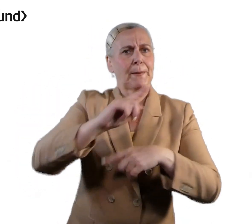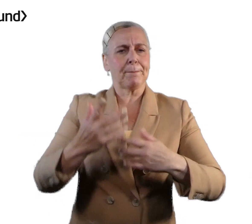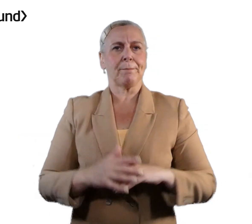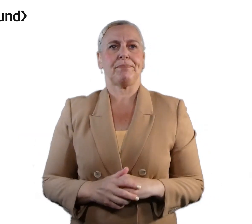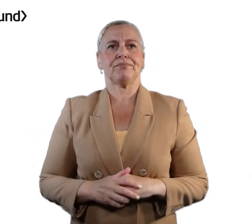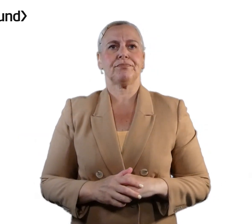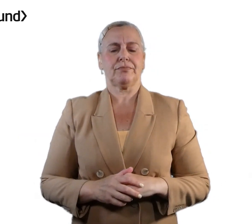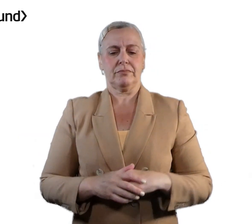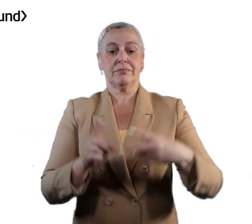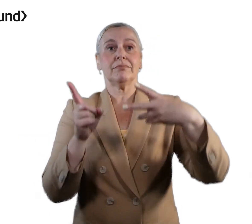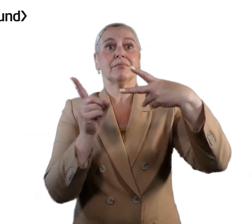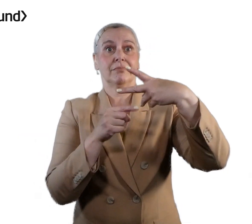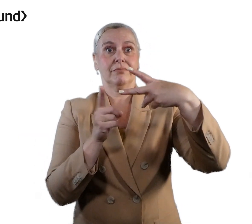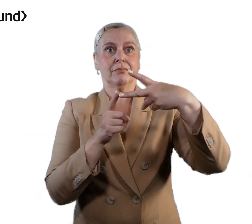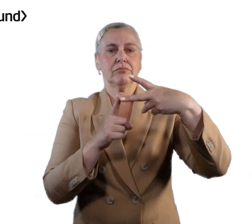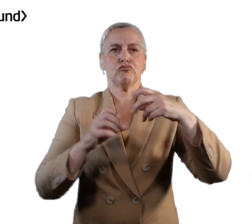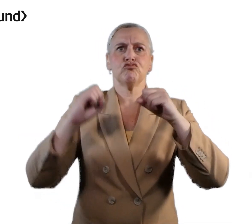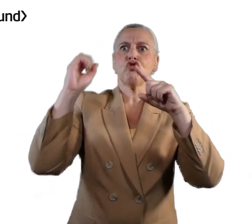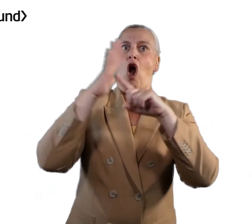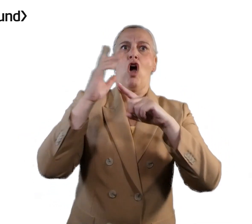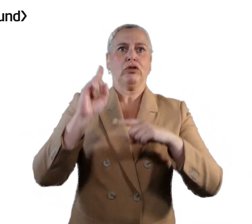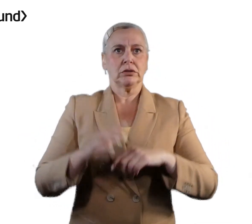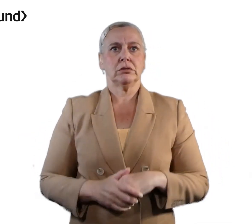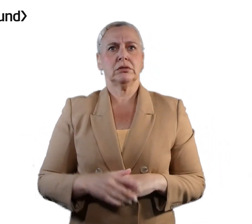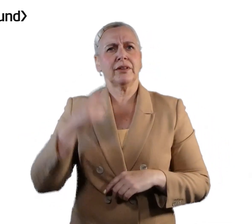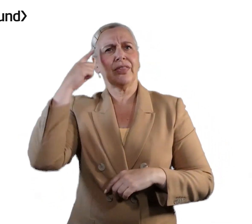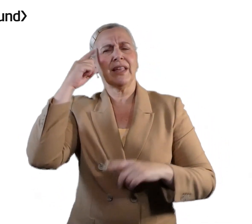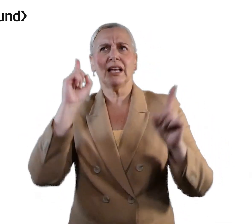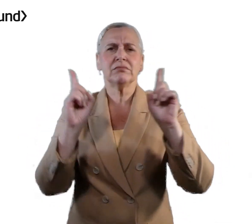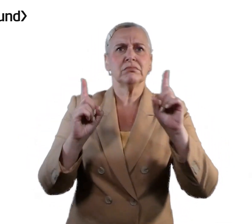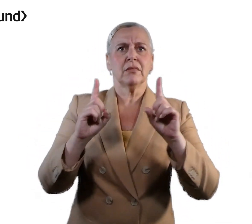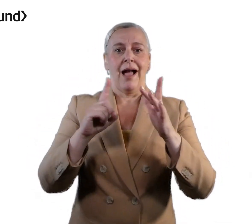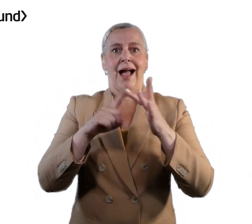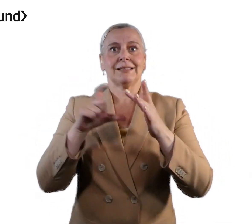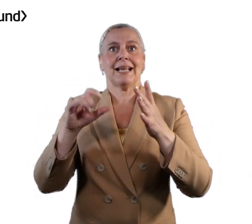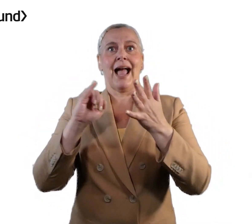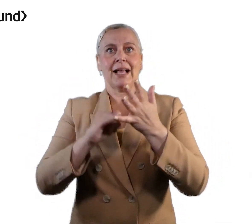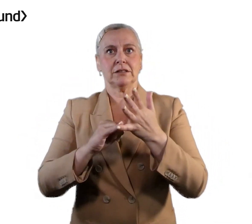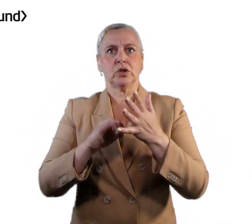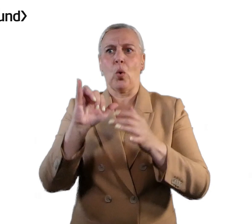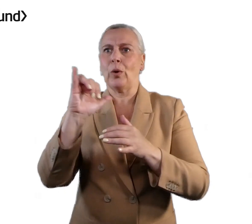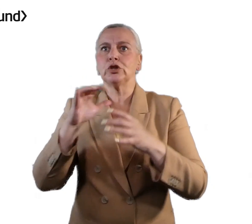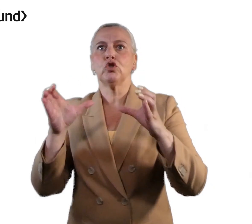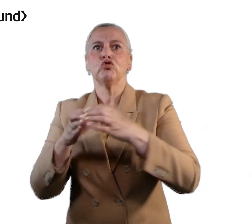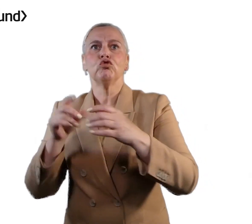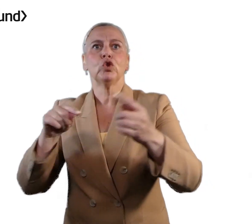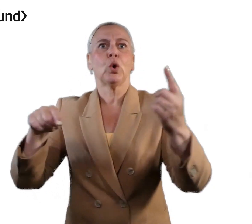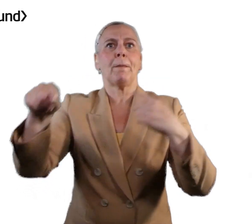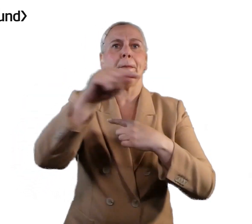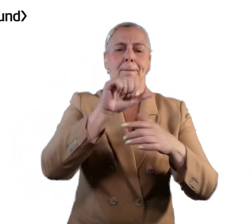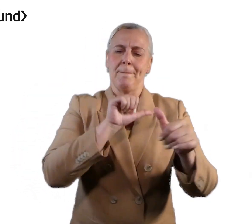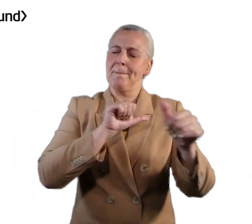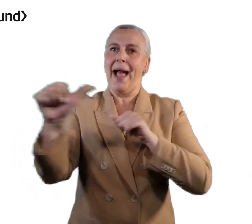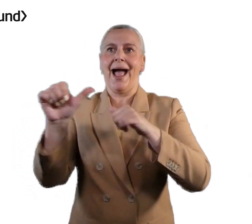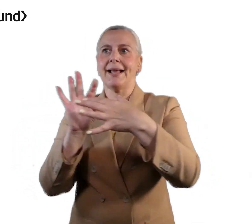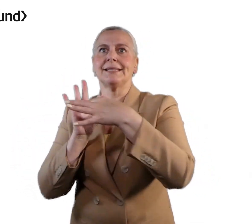2) Prioritise. Consider which bodies within an ICS are best to engage with,